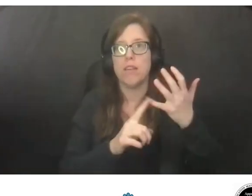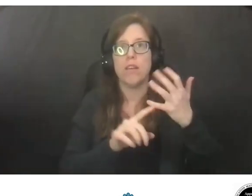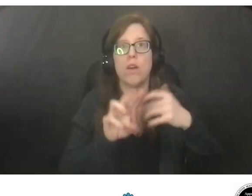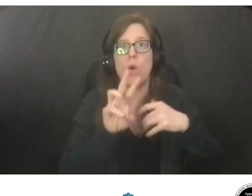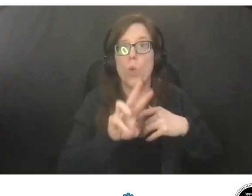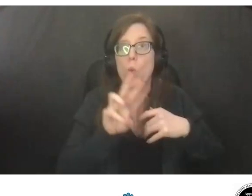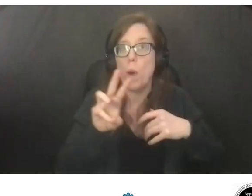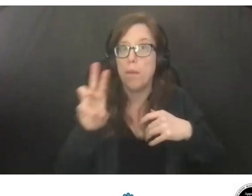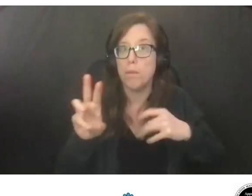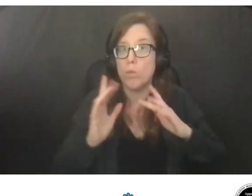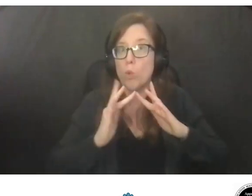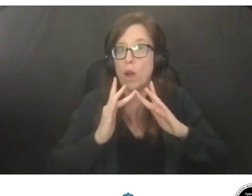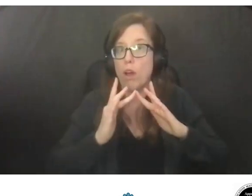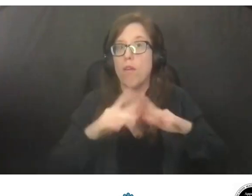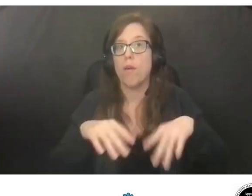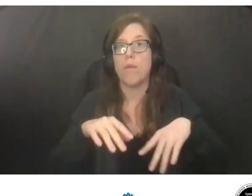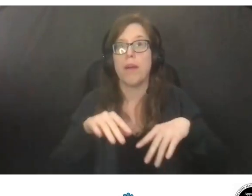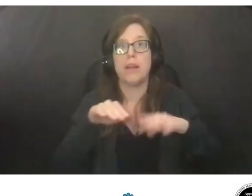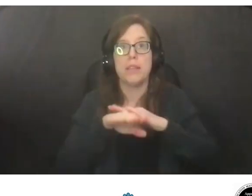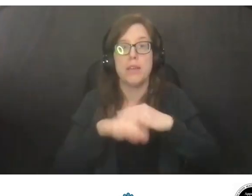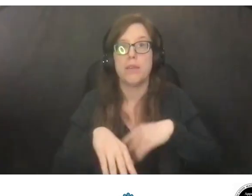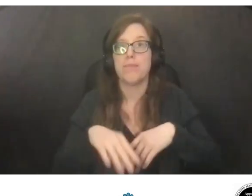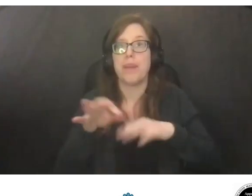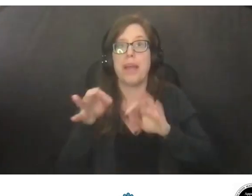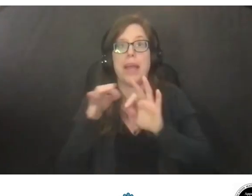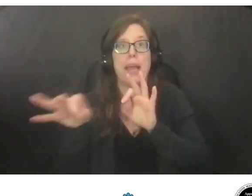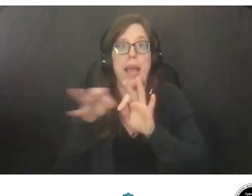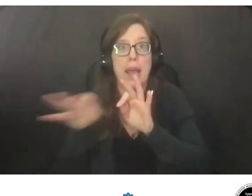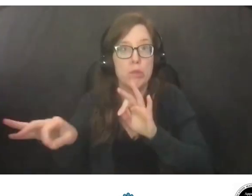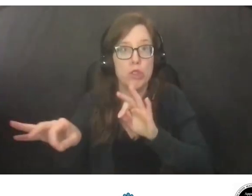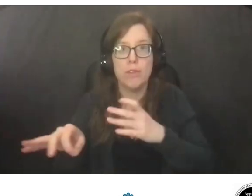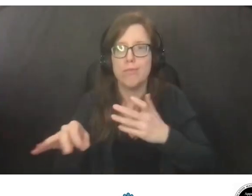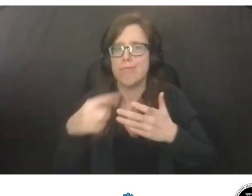accessibility, captioning...it can be lots and lots of things.